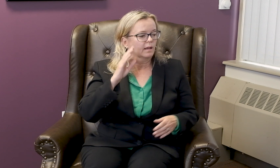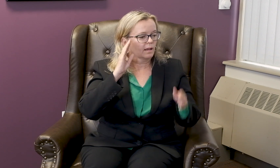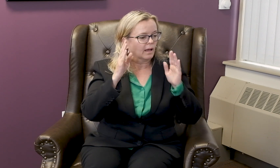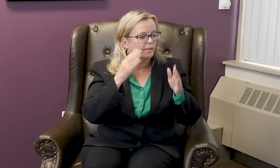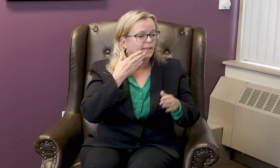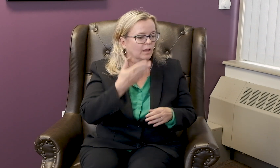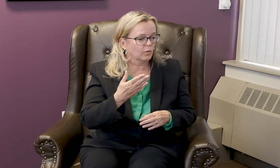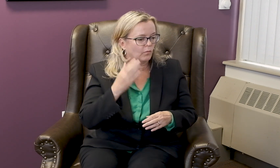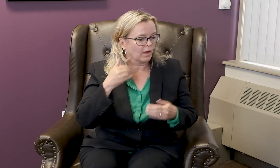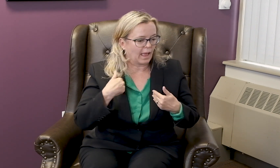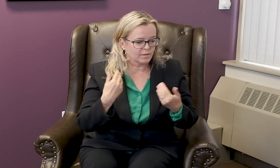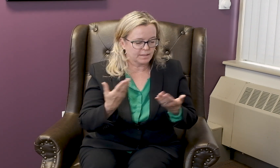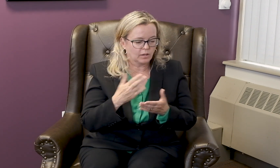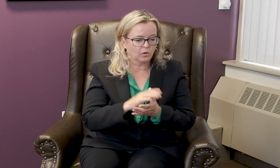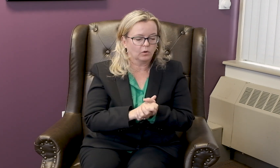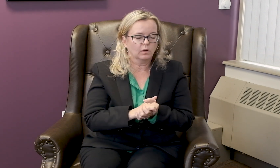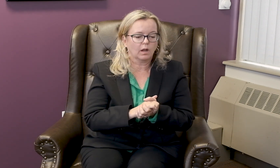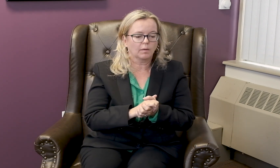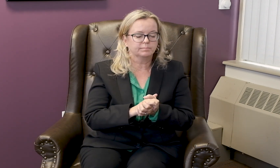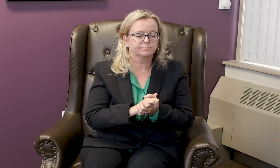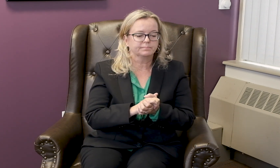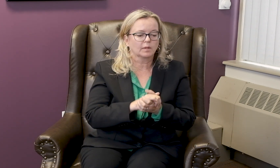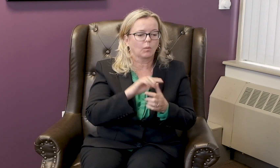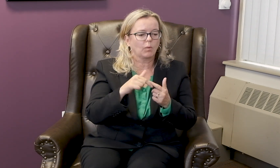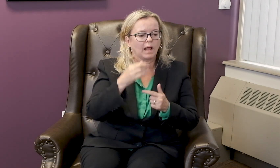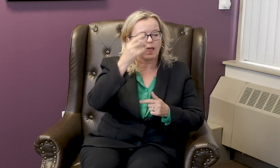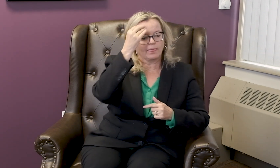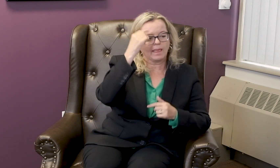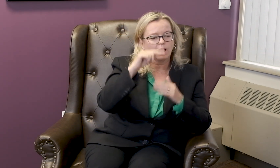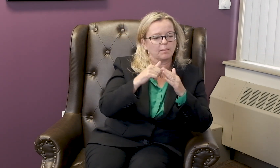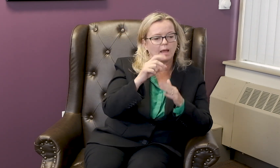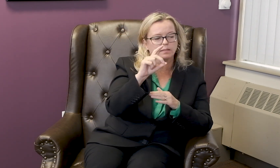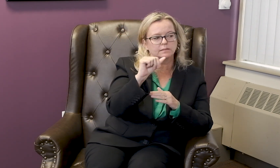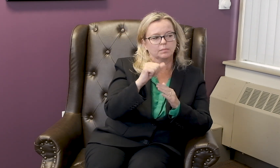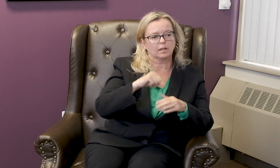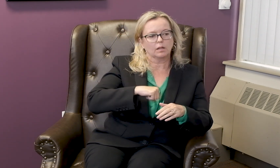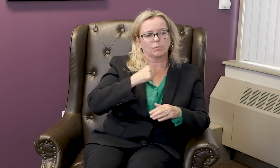[ALISON] Again, thank you for having me here today. When I think of Disability Pride Month,